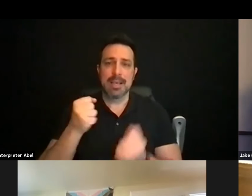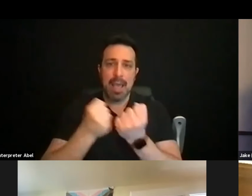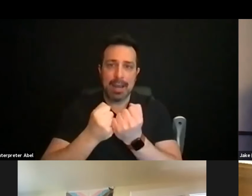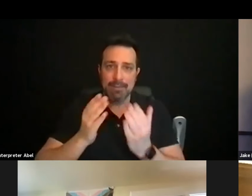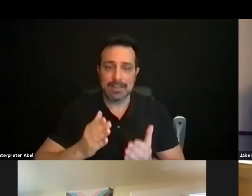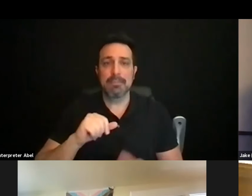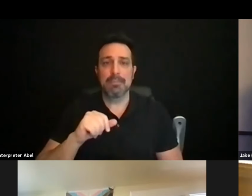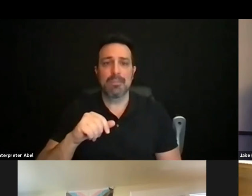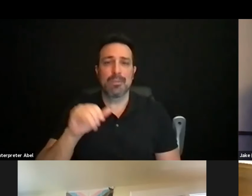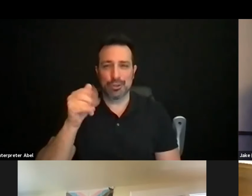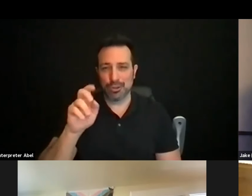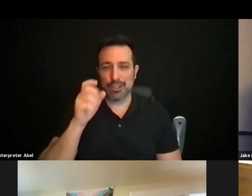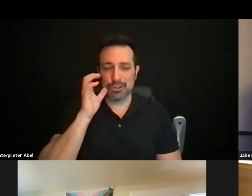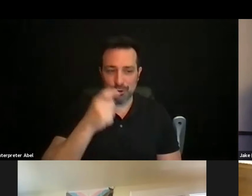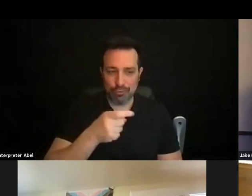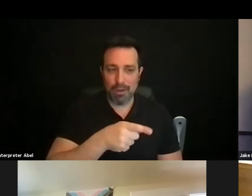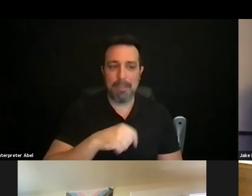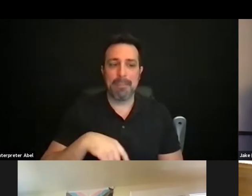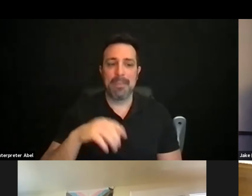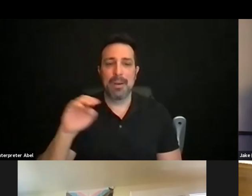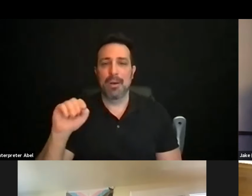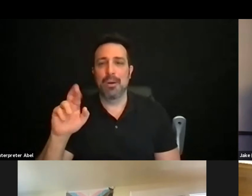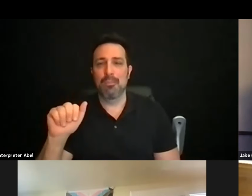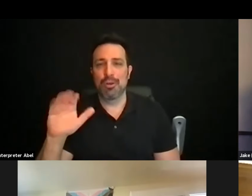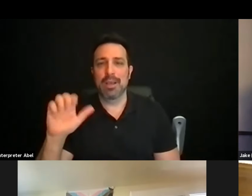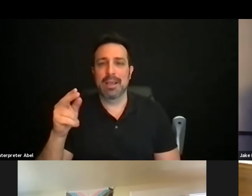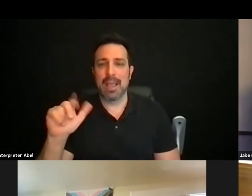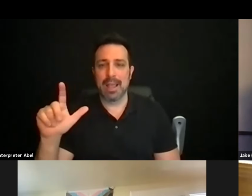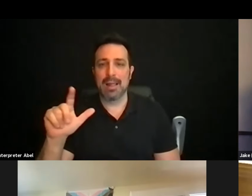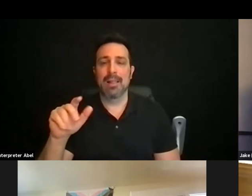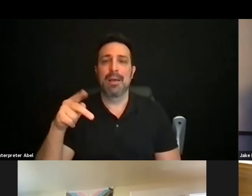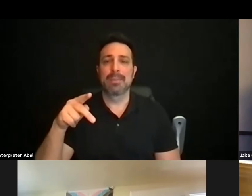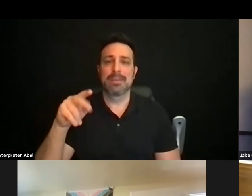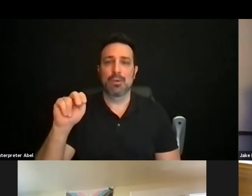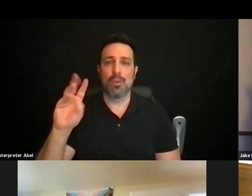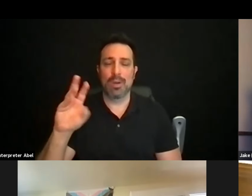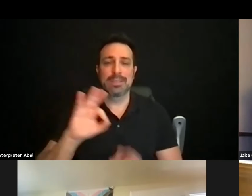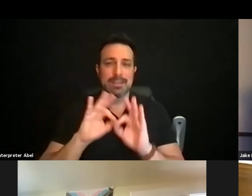of Oregon. I'm excited to introduce you to these